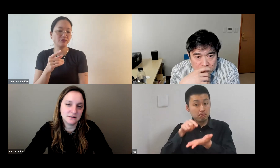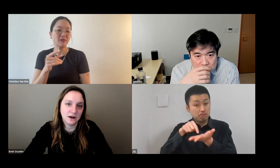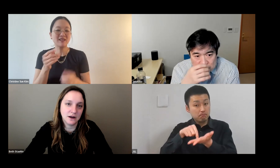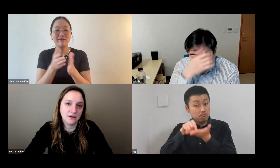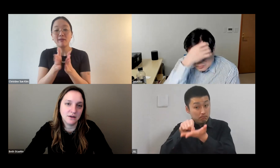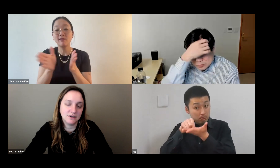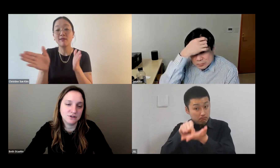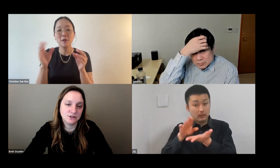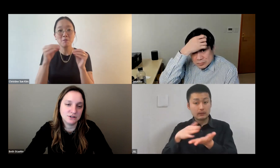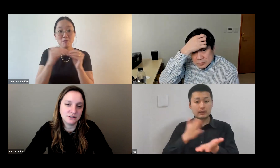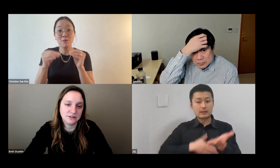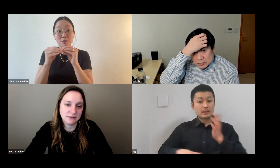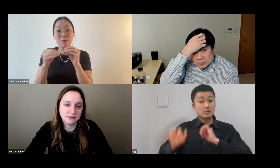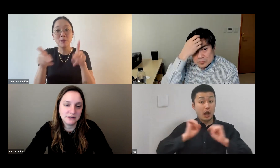I eventually just adapted.